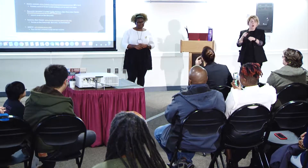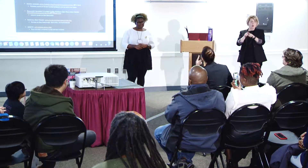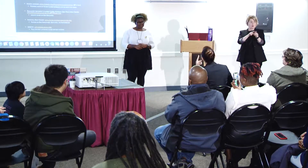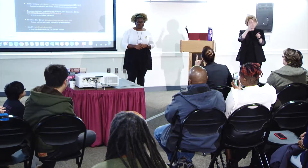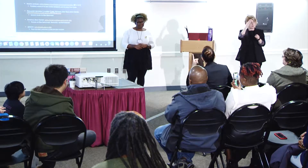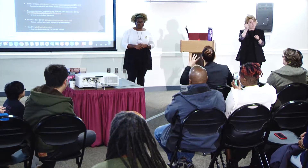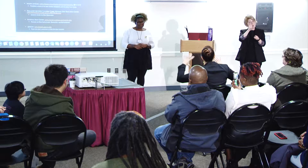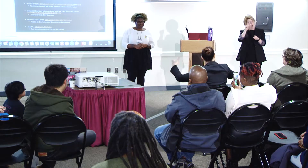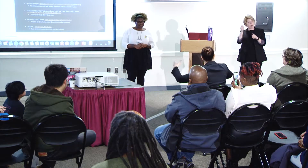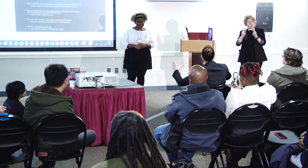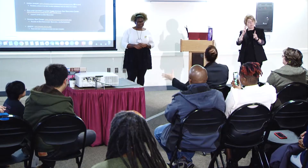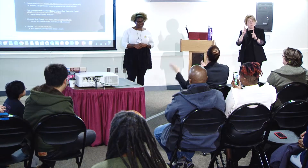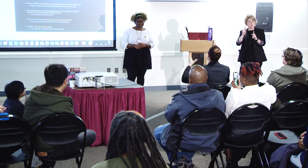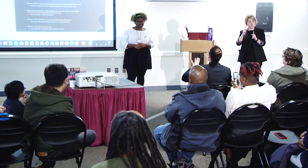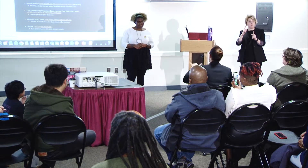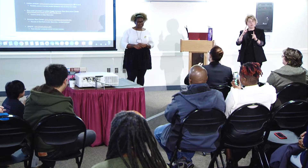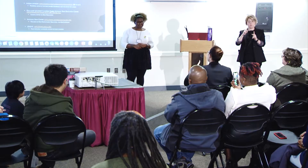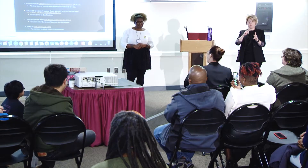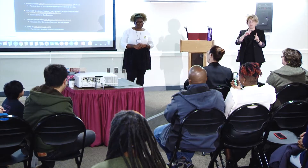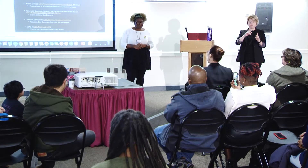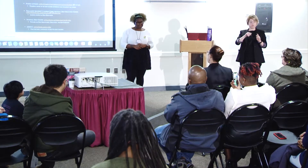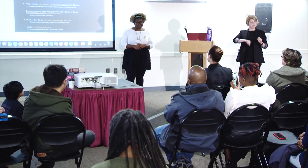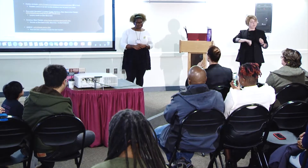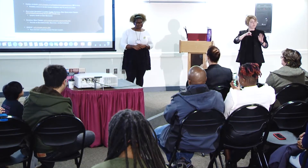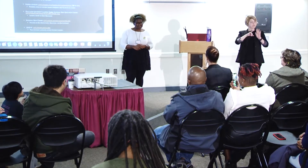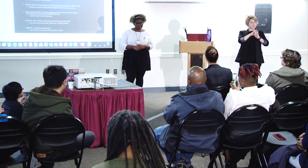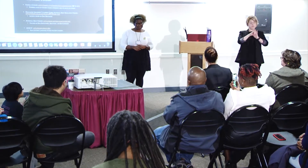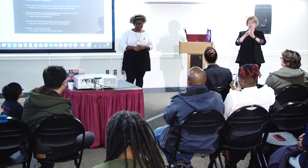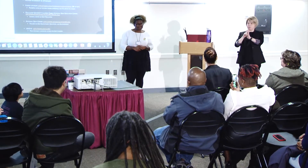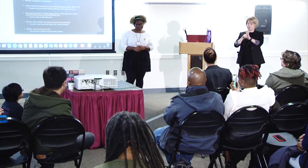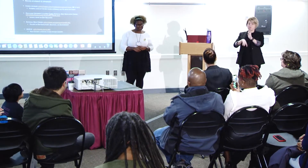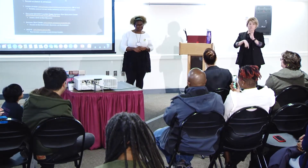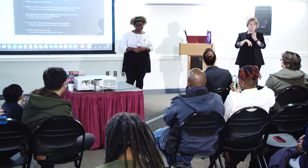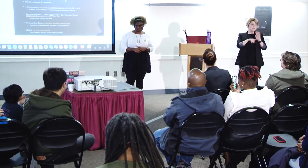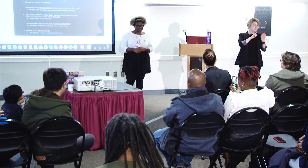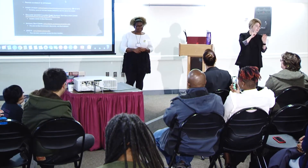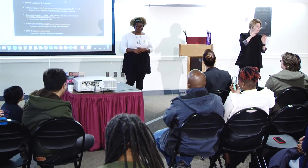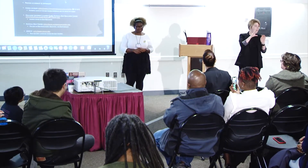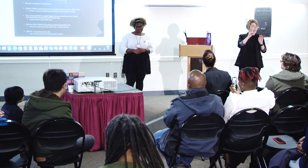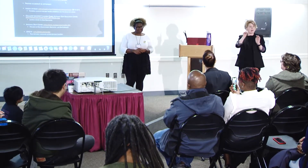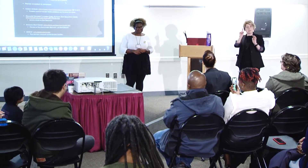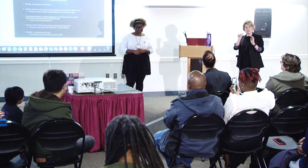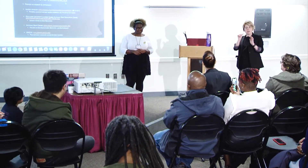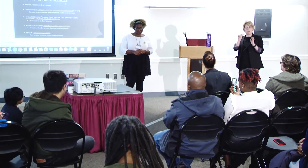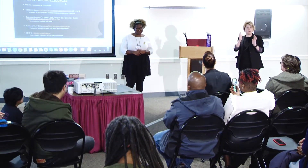who identify as both deaf and disabled, who think that it's not a bad thing.